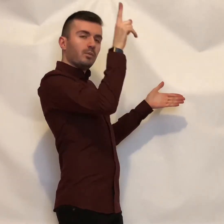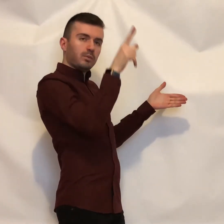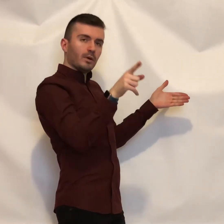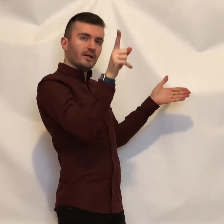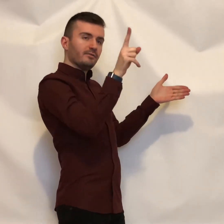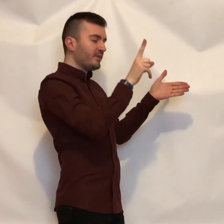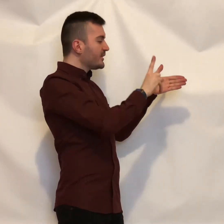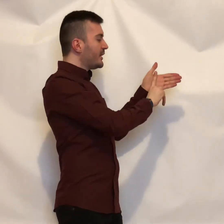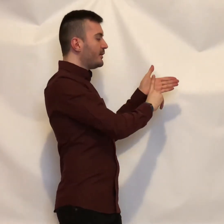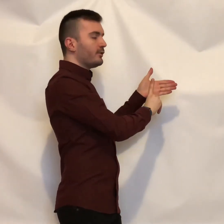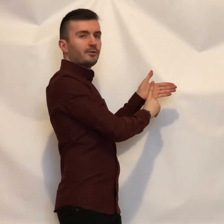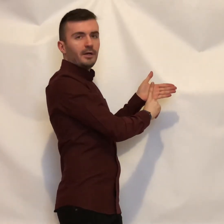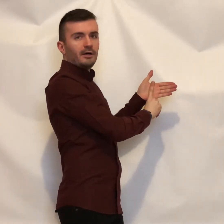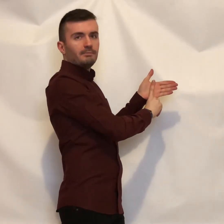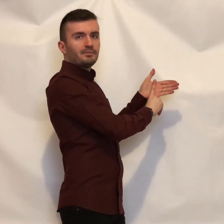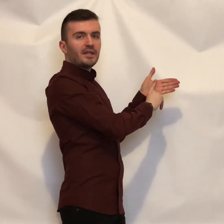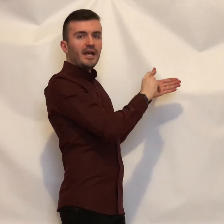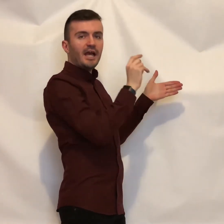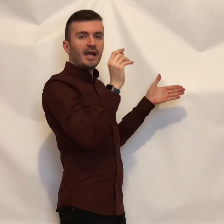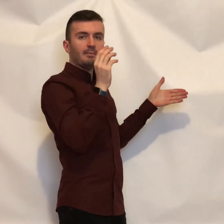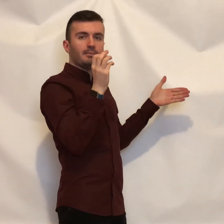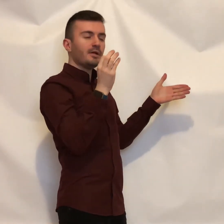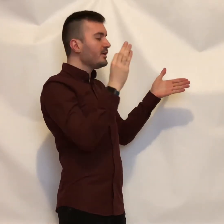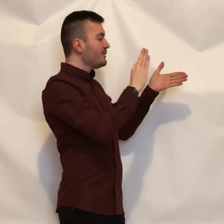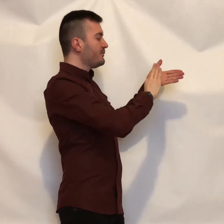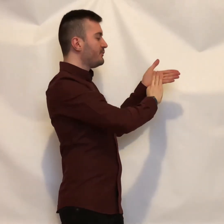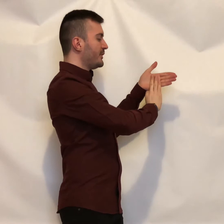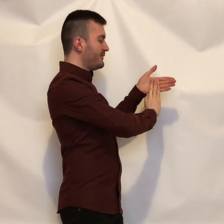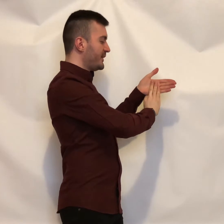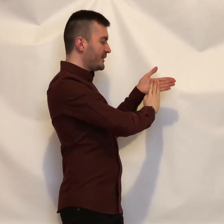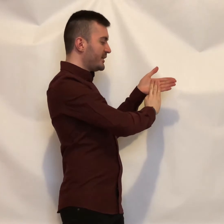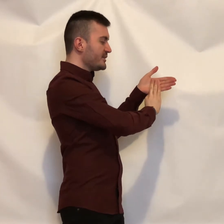one finger on your palm 'm', three fingers